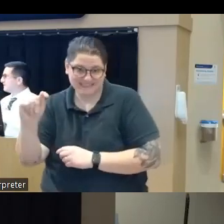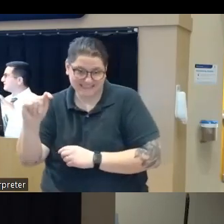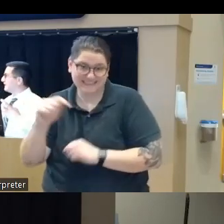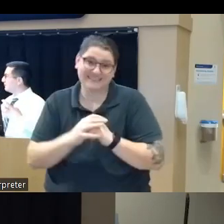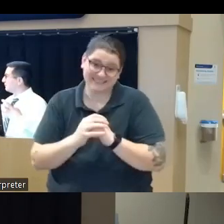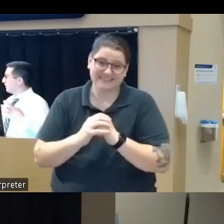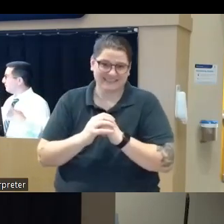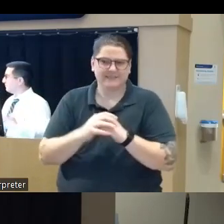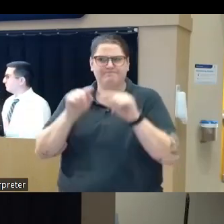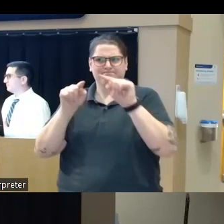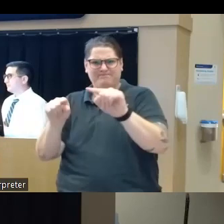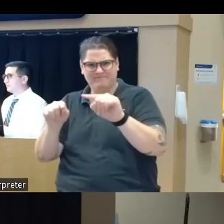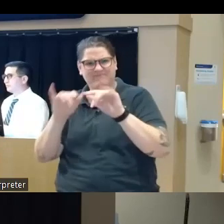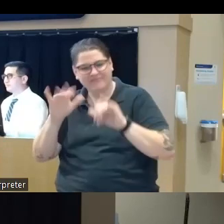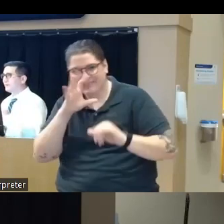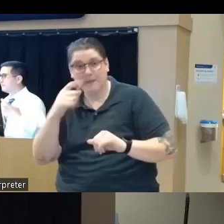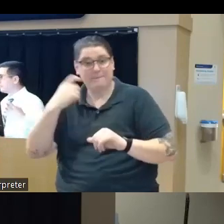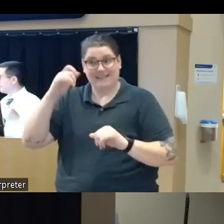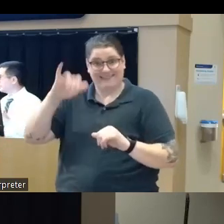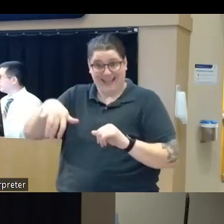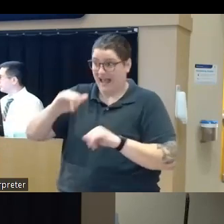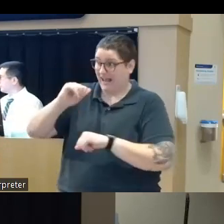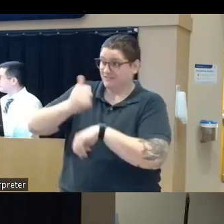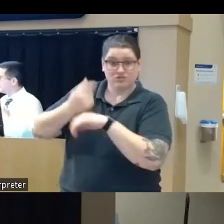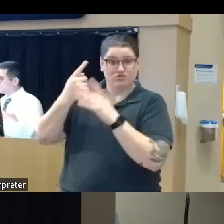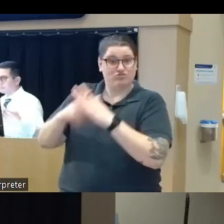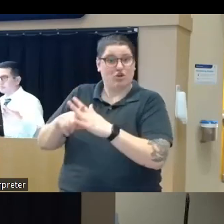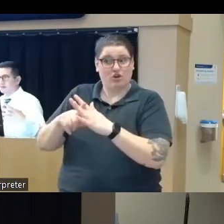that's something that's set from your development right and so you're sort of set with a certain